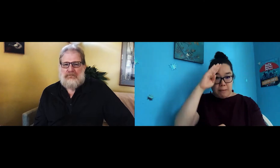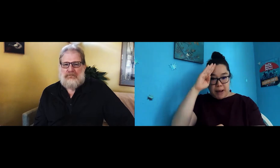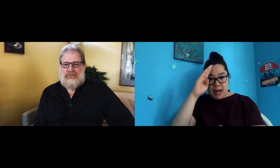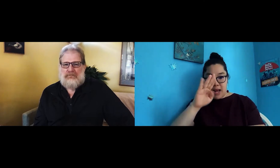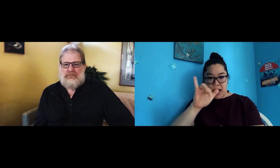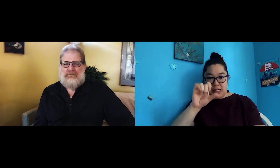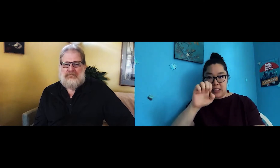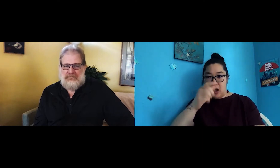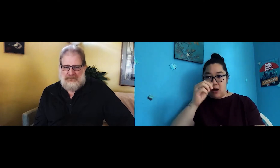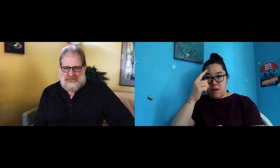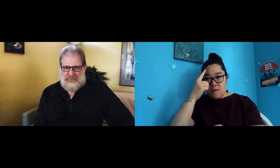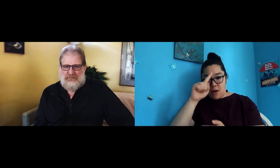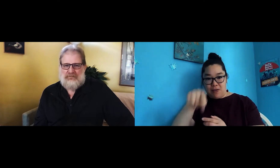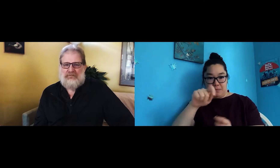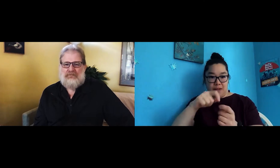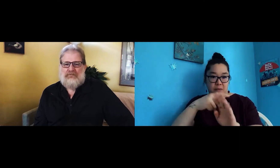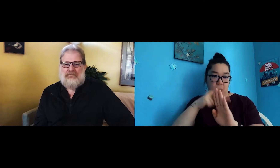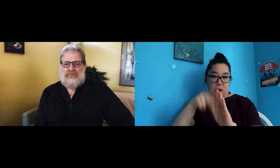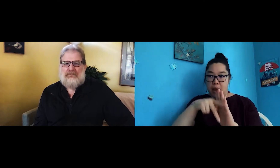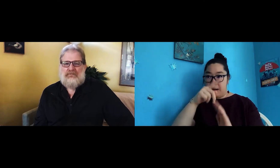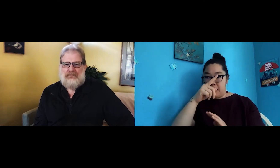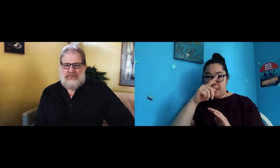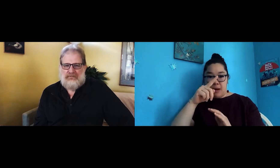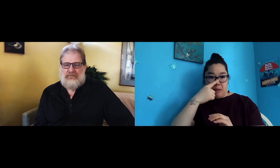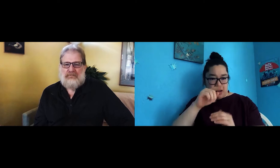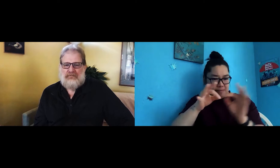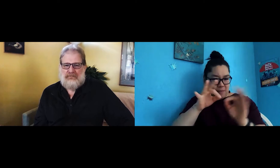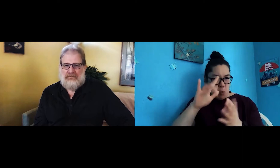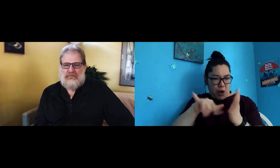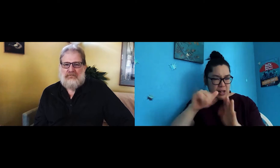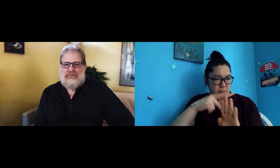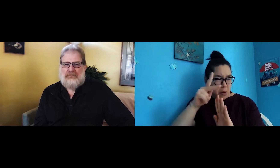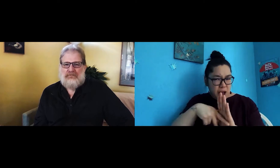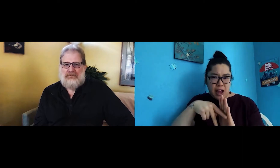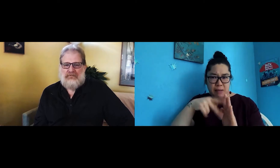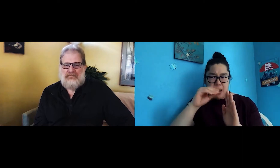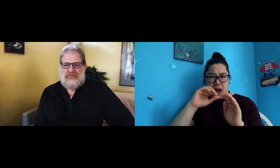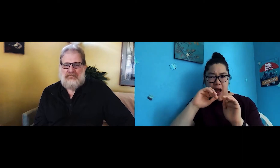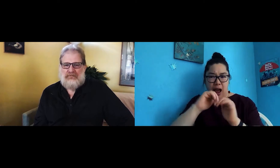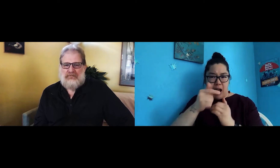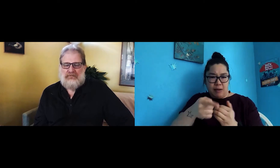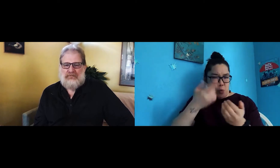and Billy Seago for this program. Can you tell us about that program and why it was so significant at that time?